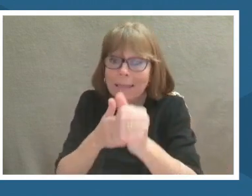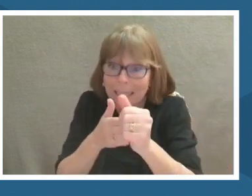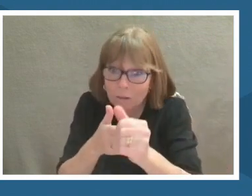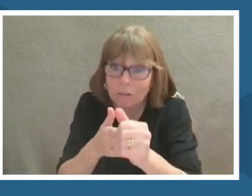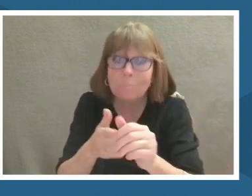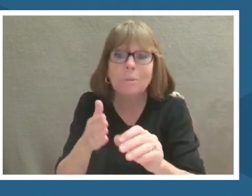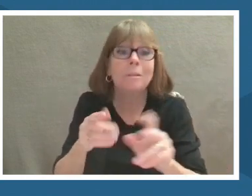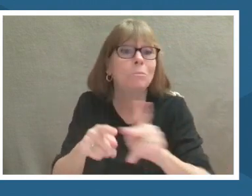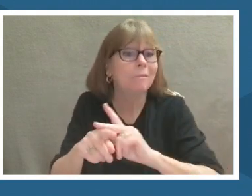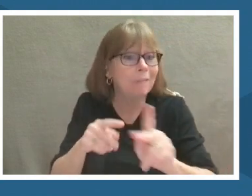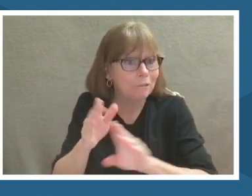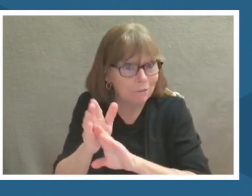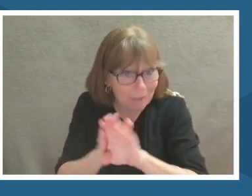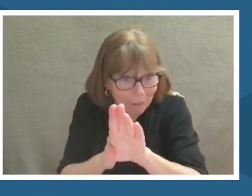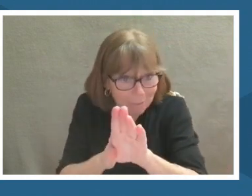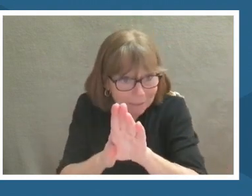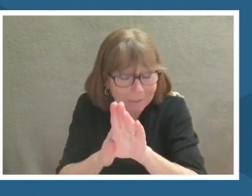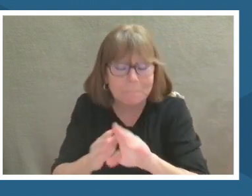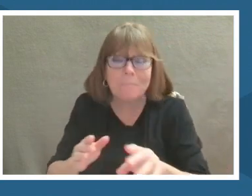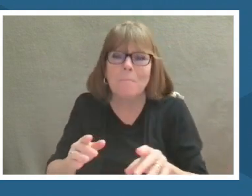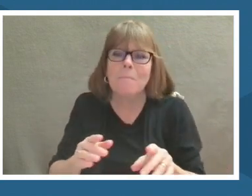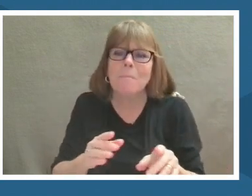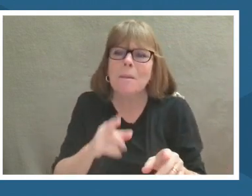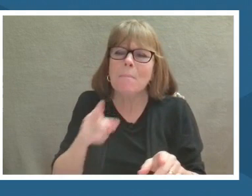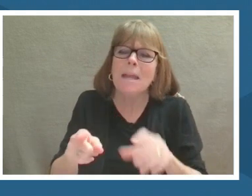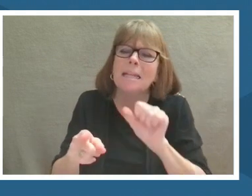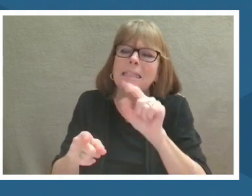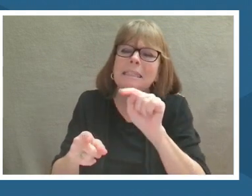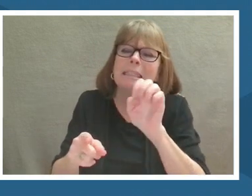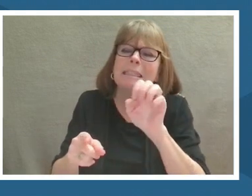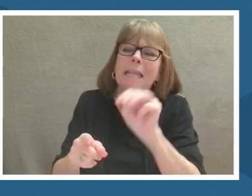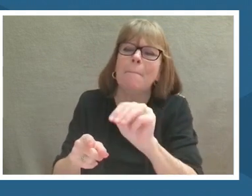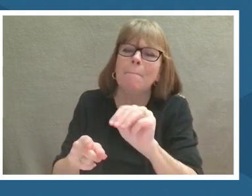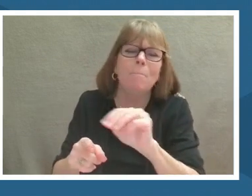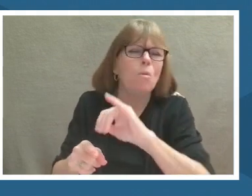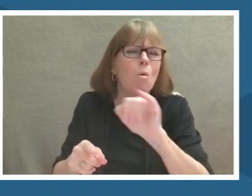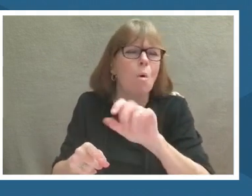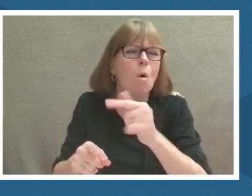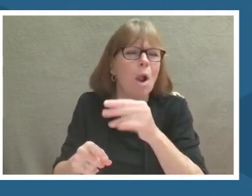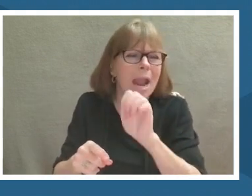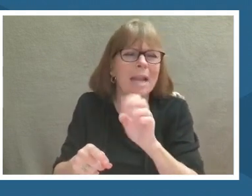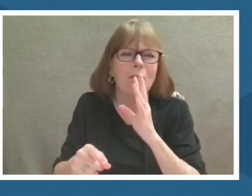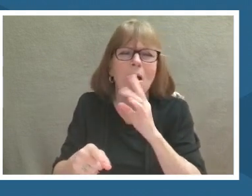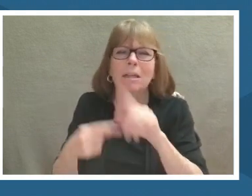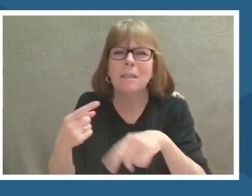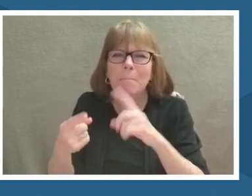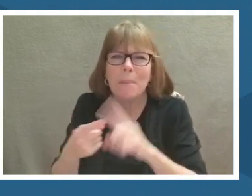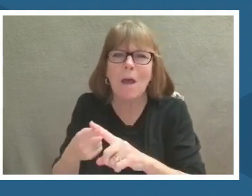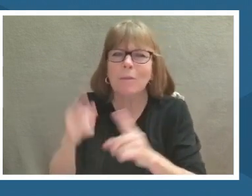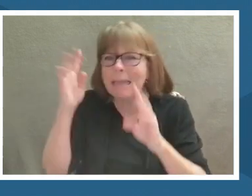sort of stem programs jorge mentioned the education innovation and research grant